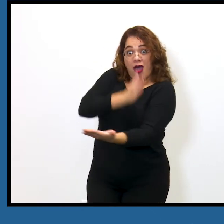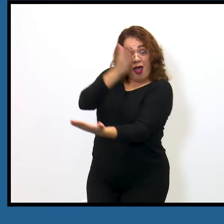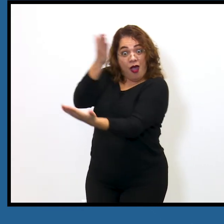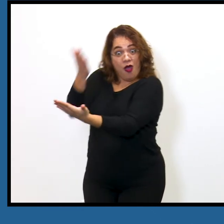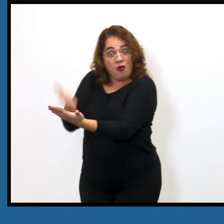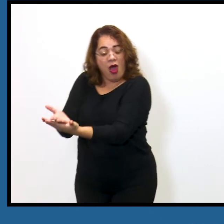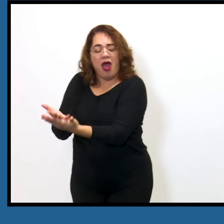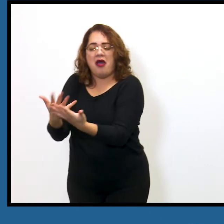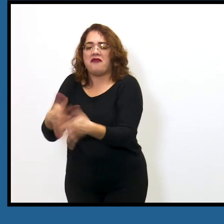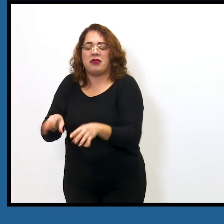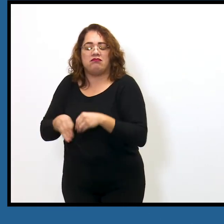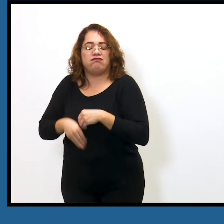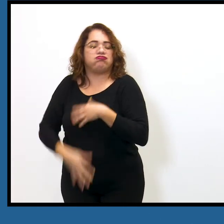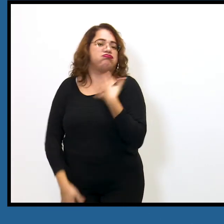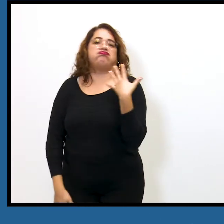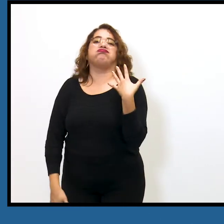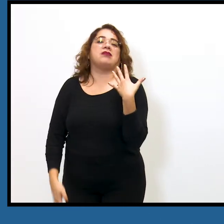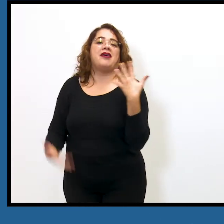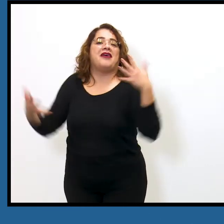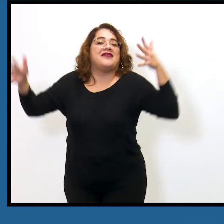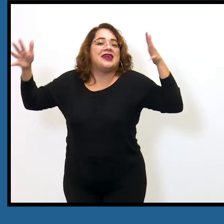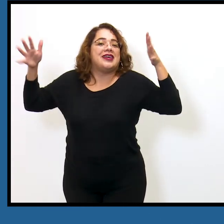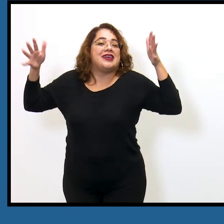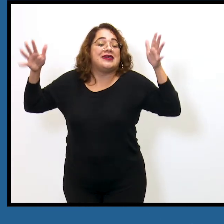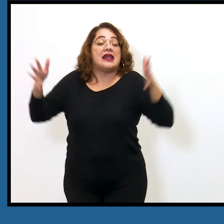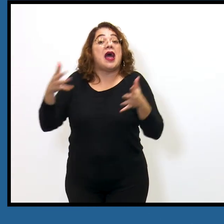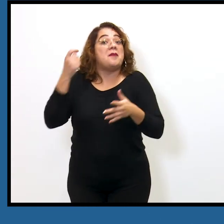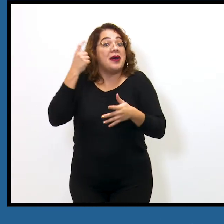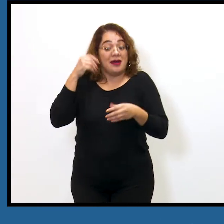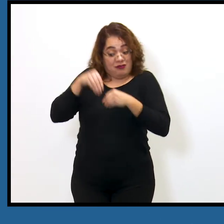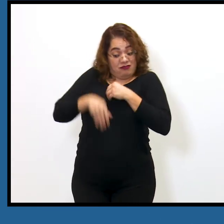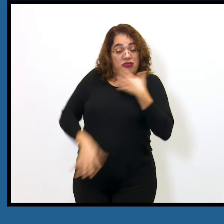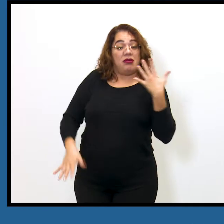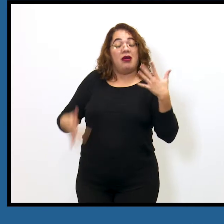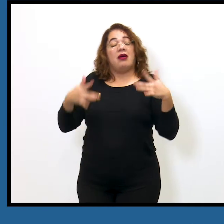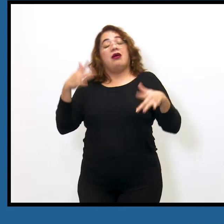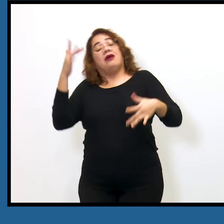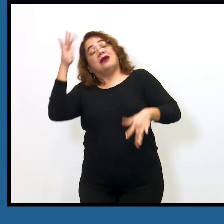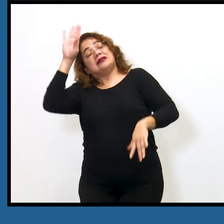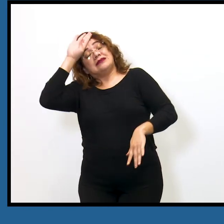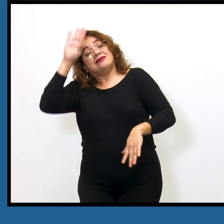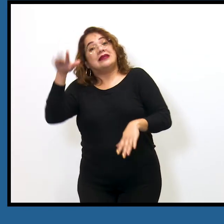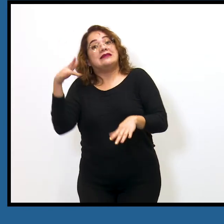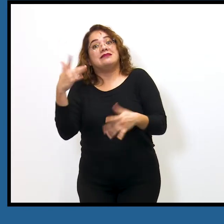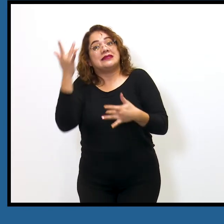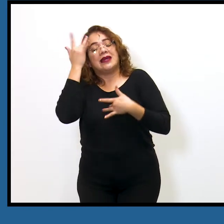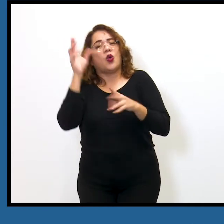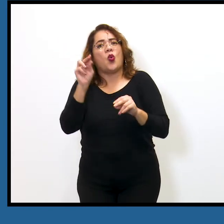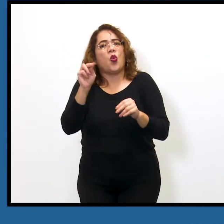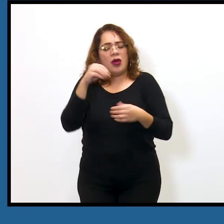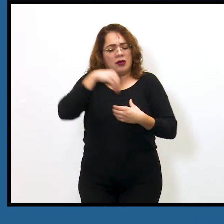and that you could be asymptomatically exposing those around you. We like to remind folks that